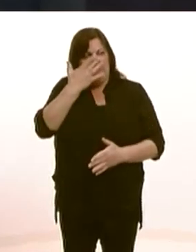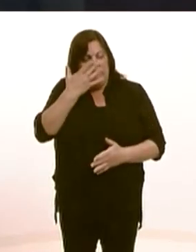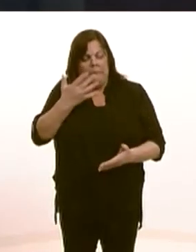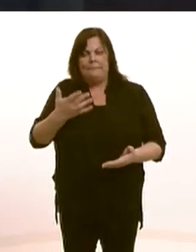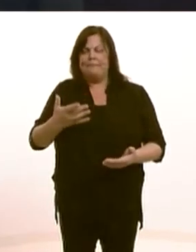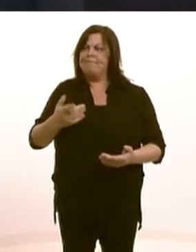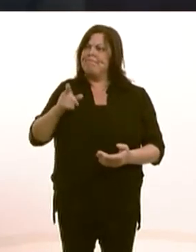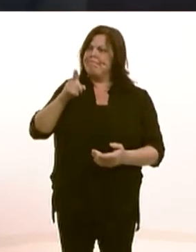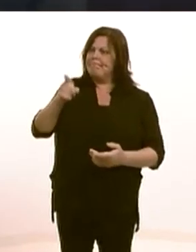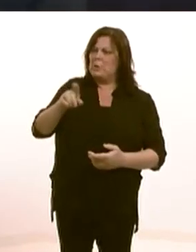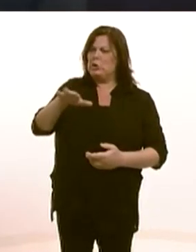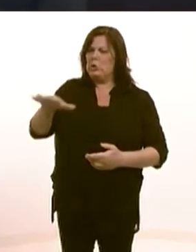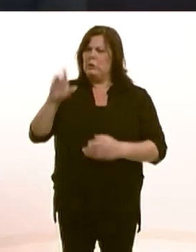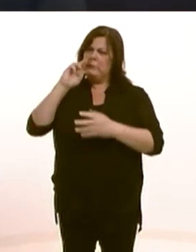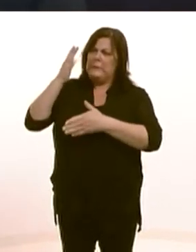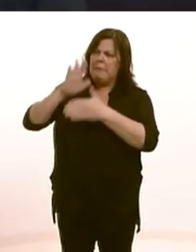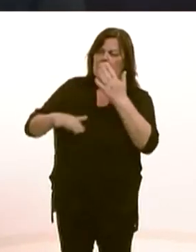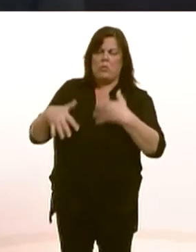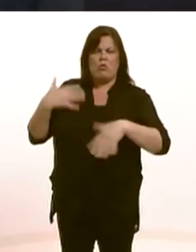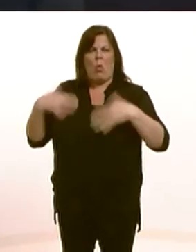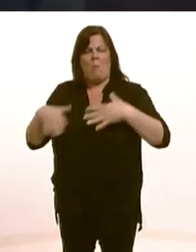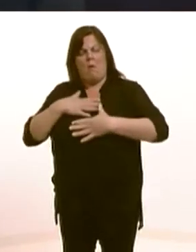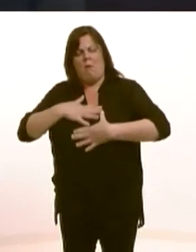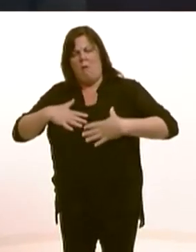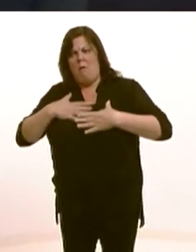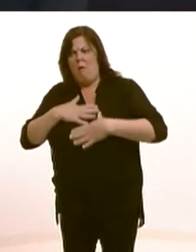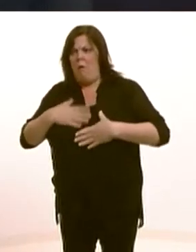such a position of trauma or be left on their own to fend for their lives.